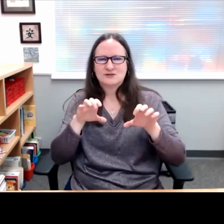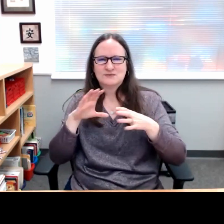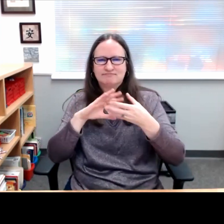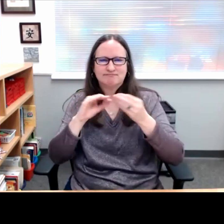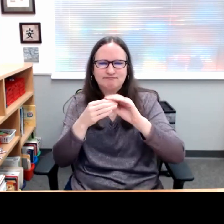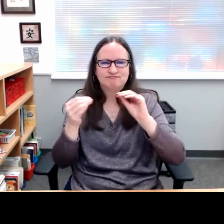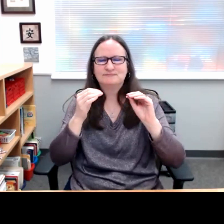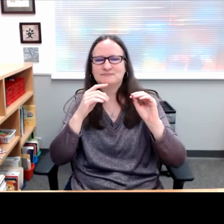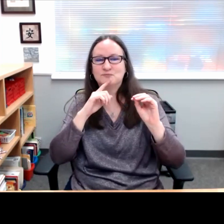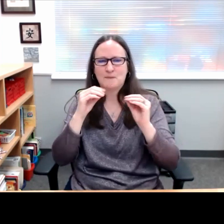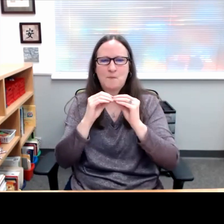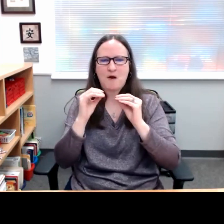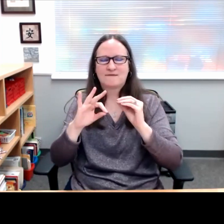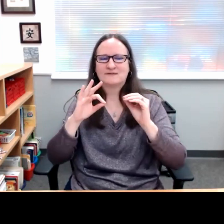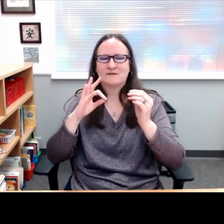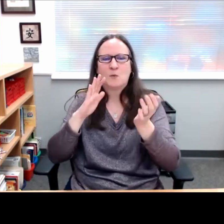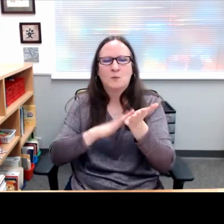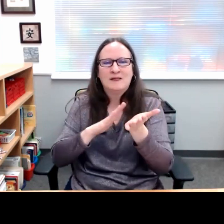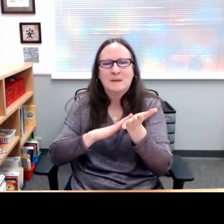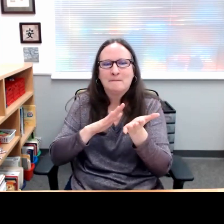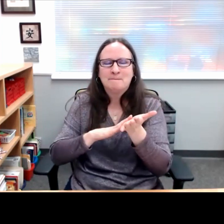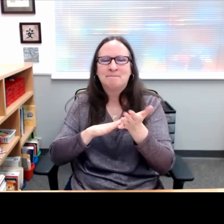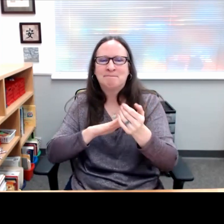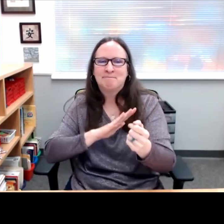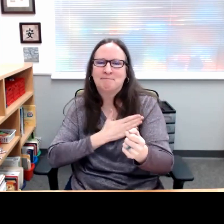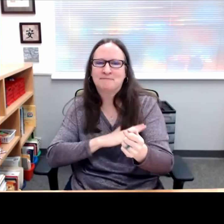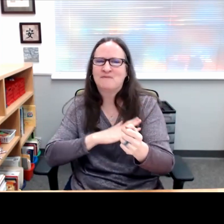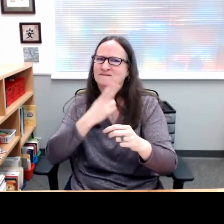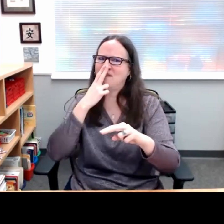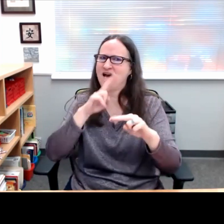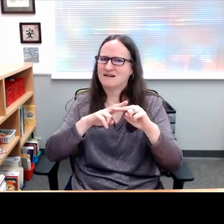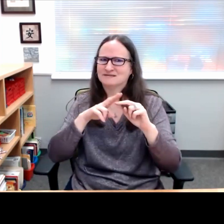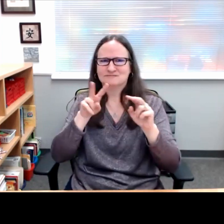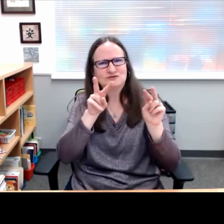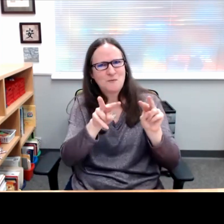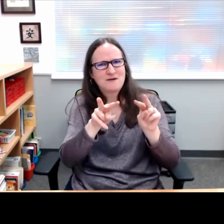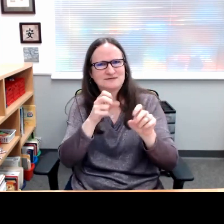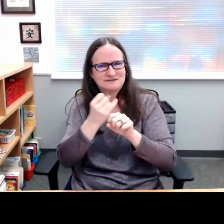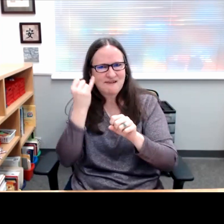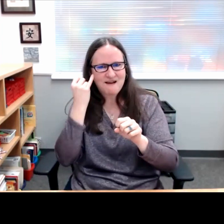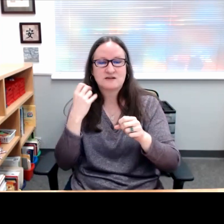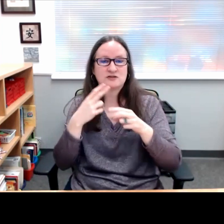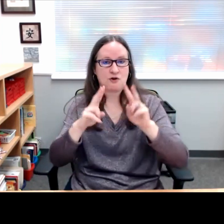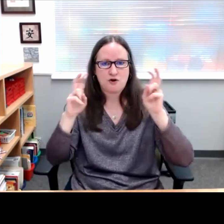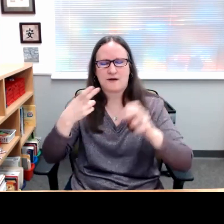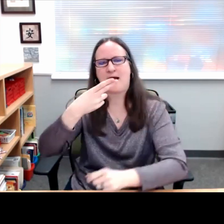that has various stories and things that focus on rhythm and music that are really fun to watch.